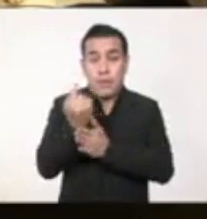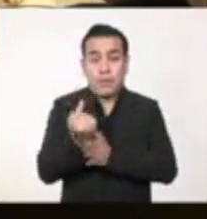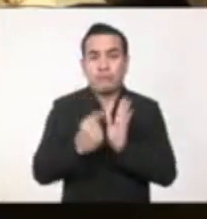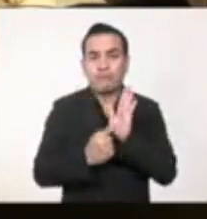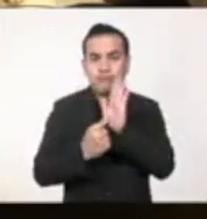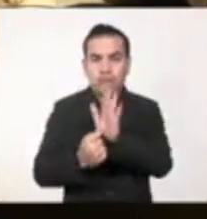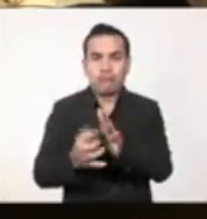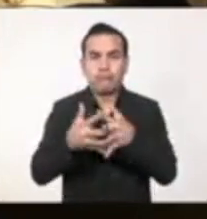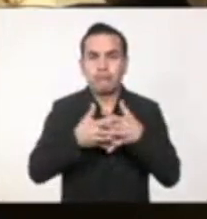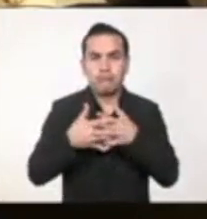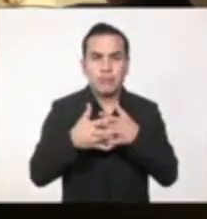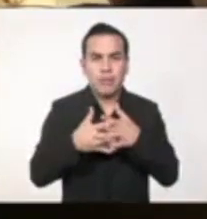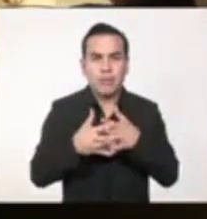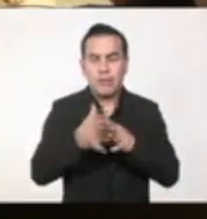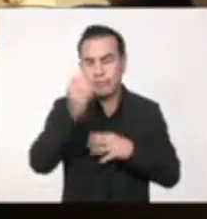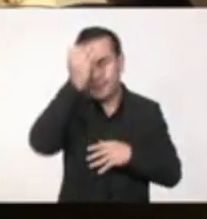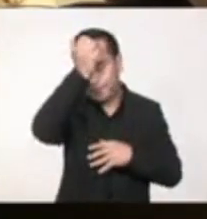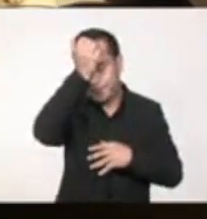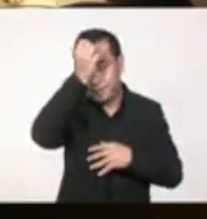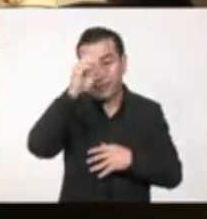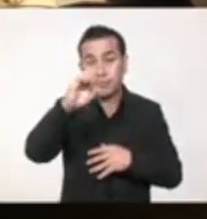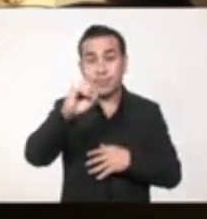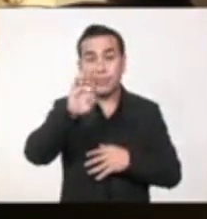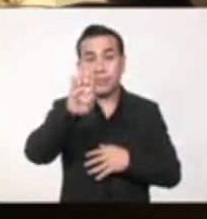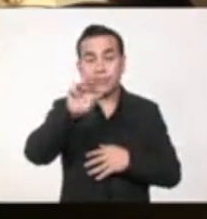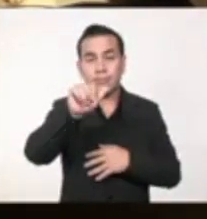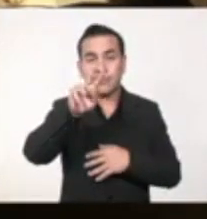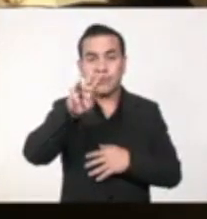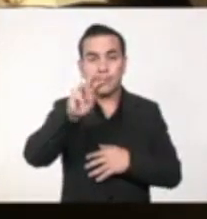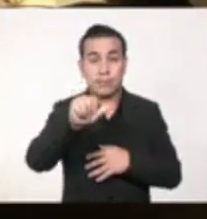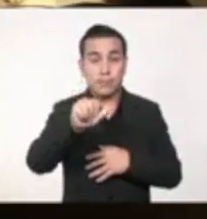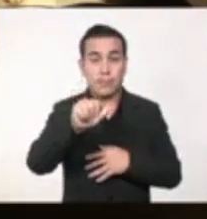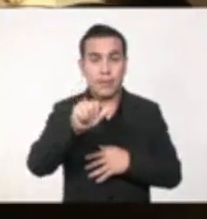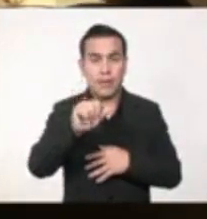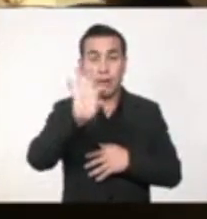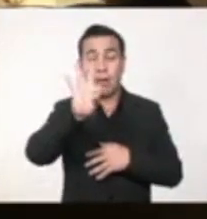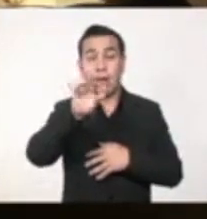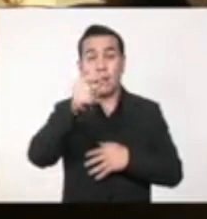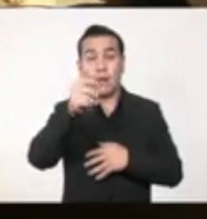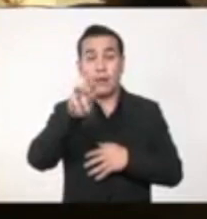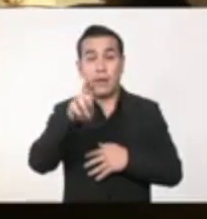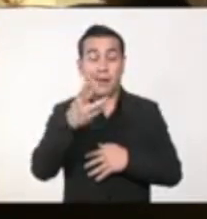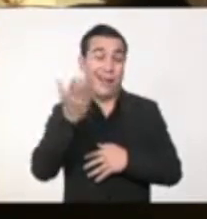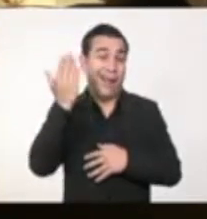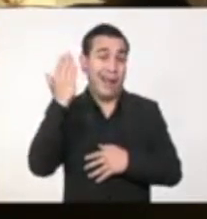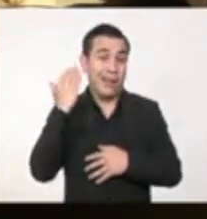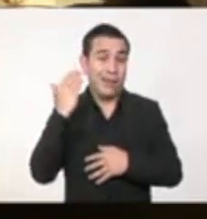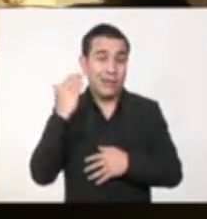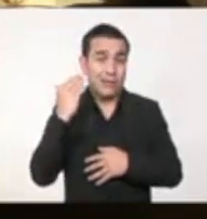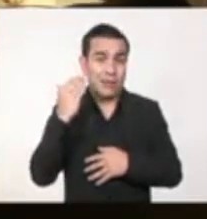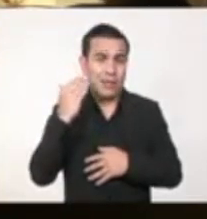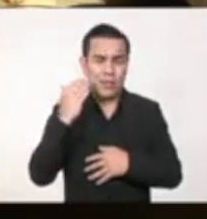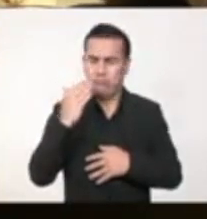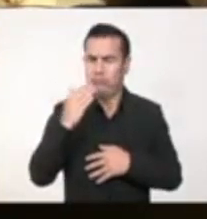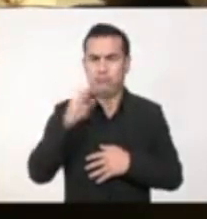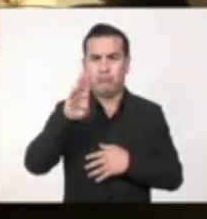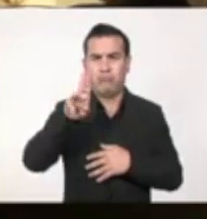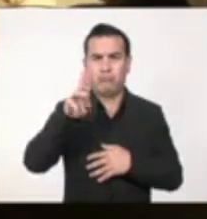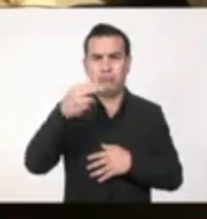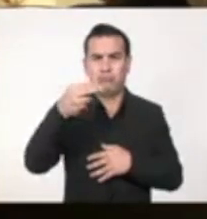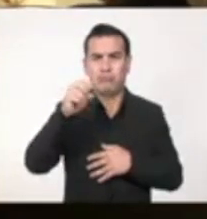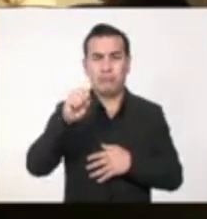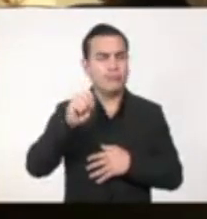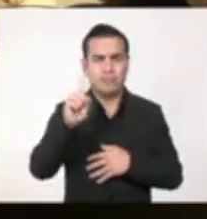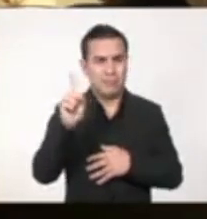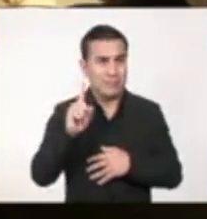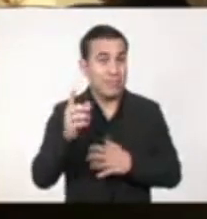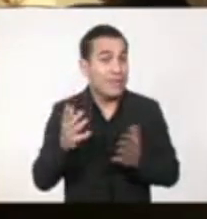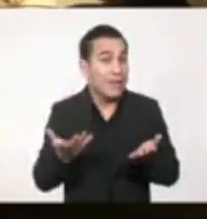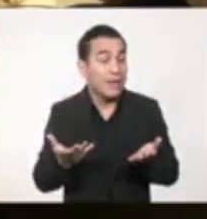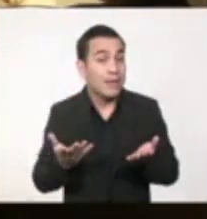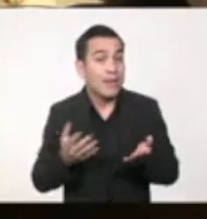Baiden sorry huh Obama did not leave the prosecutor of his Trump